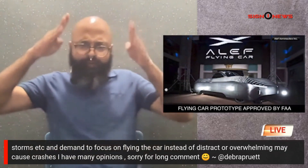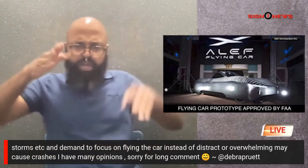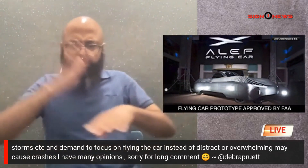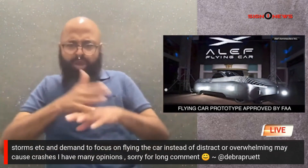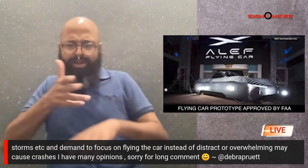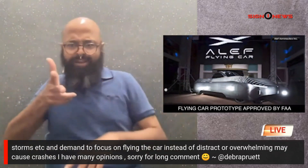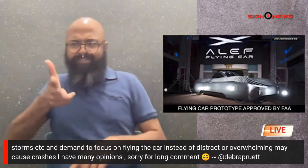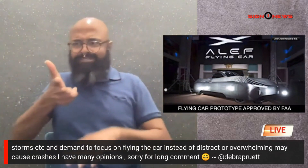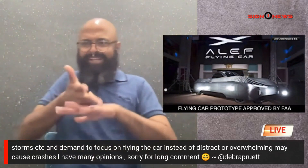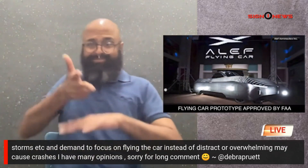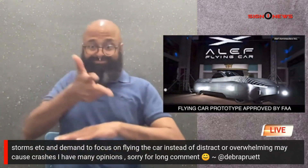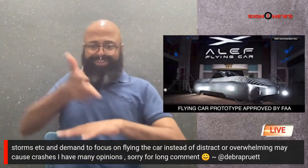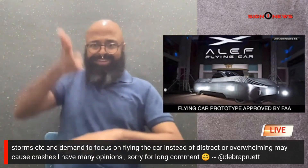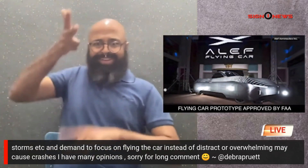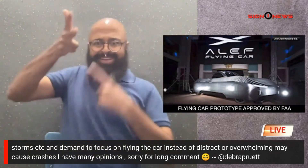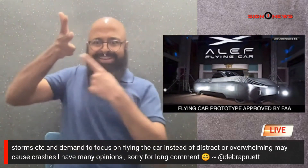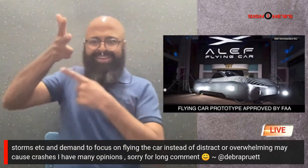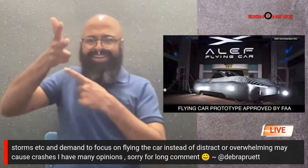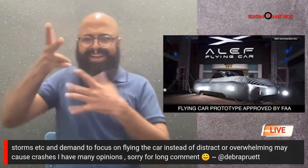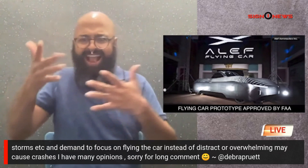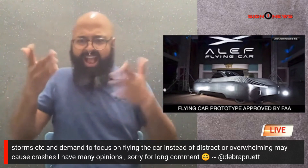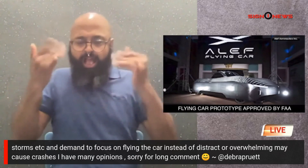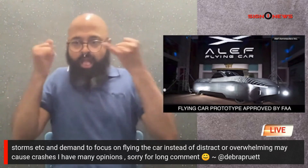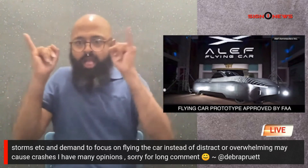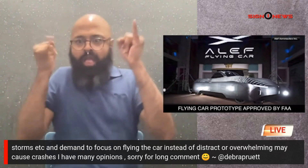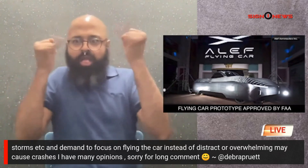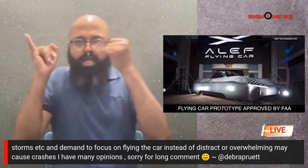on flying cars might be distracting and cause more crashes.